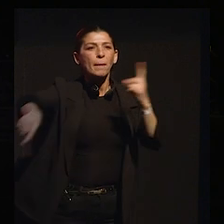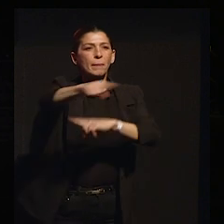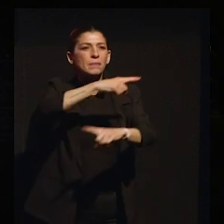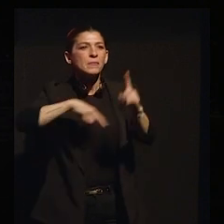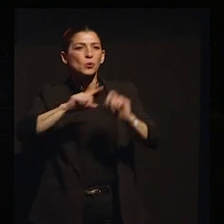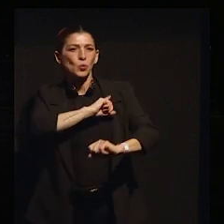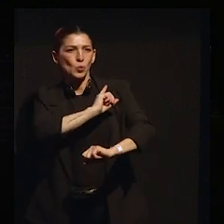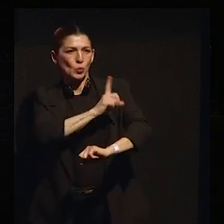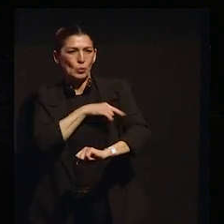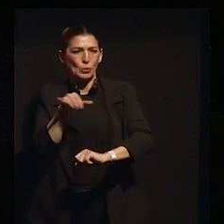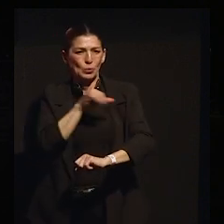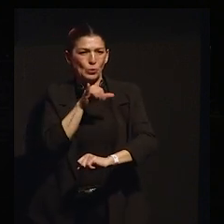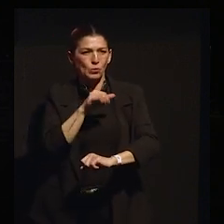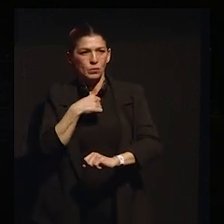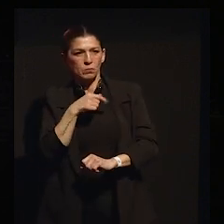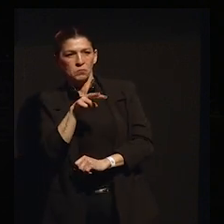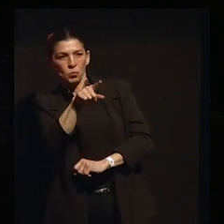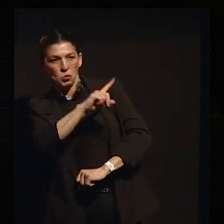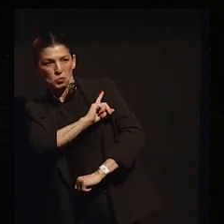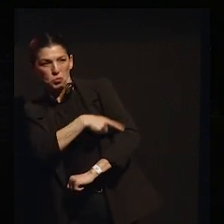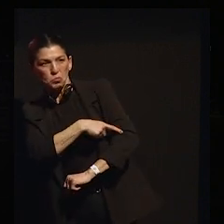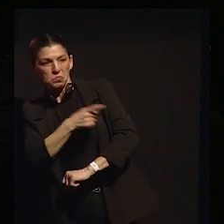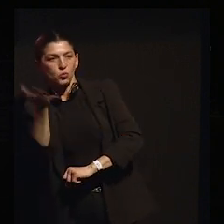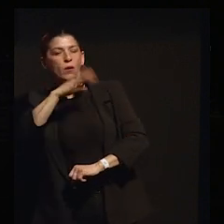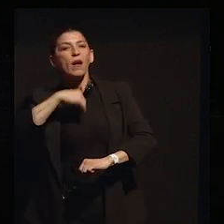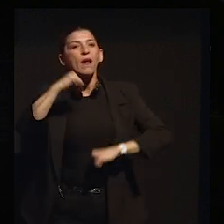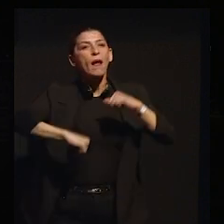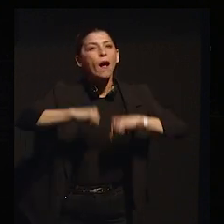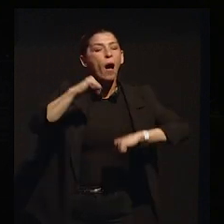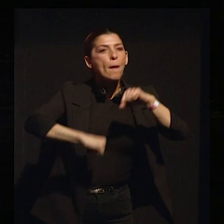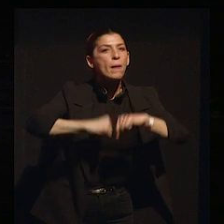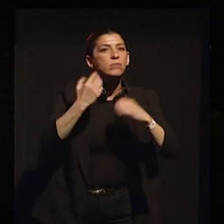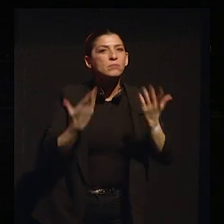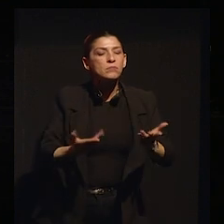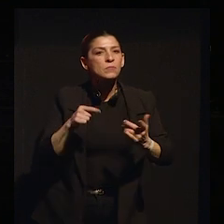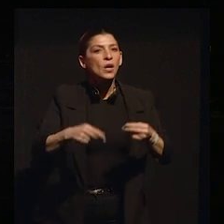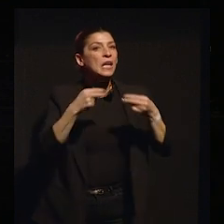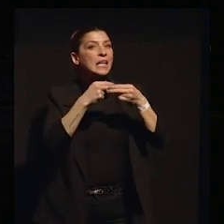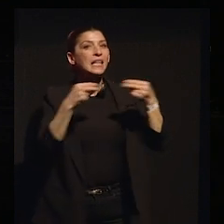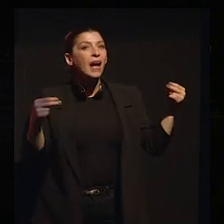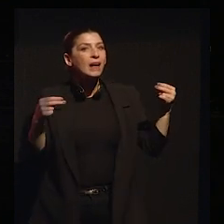us girls, we broke away. We all have our periods at different times, and we also create competition among us, thinking “why is she strong